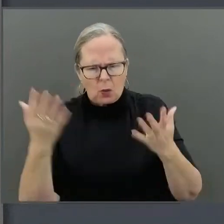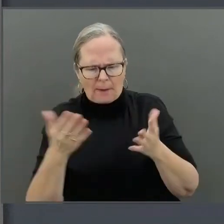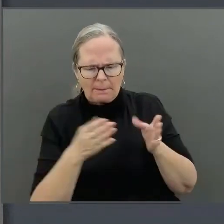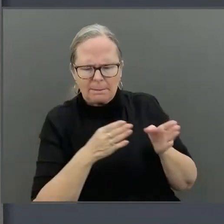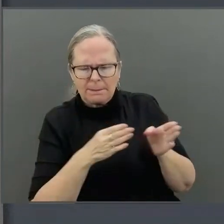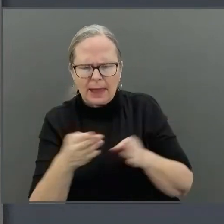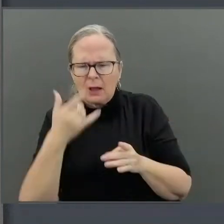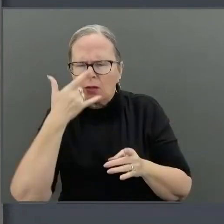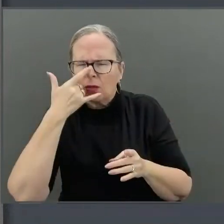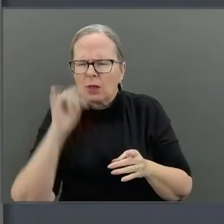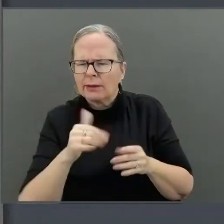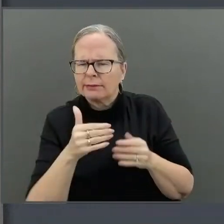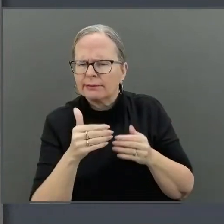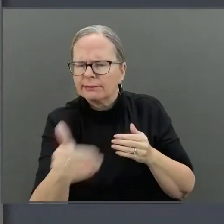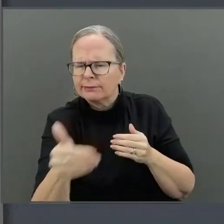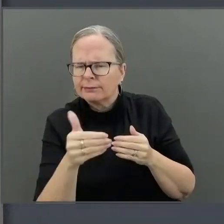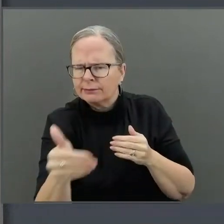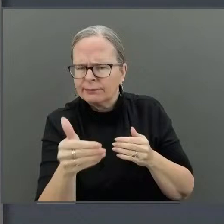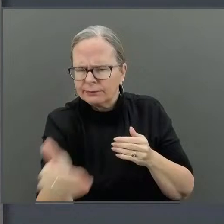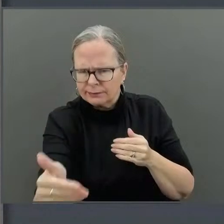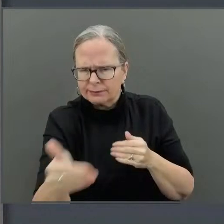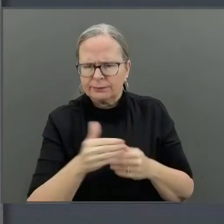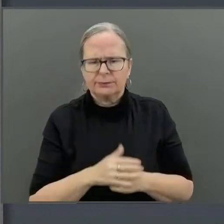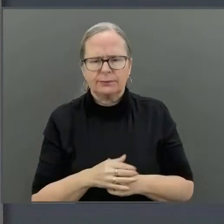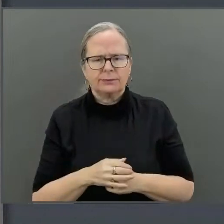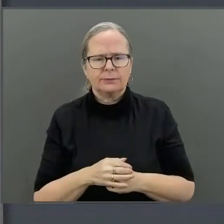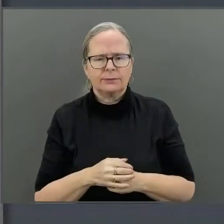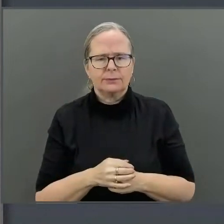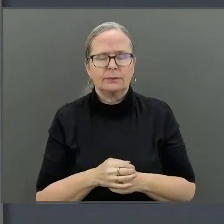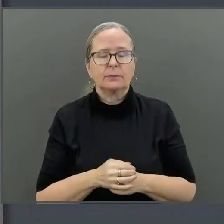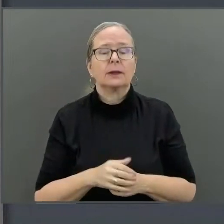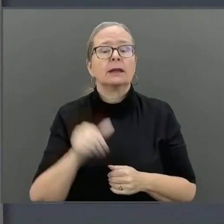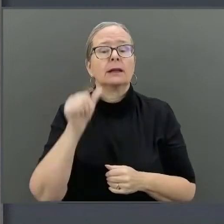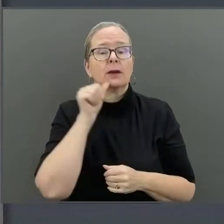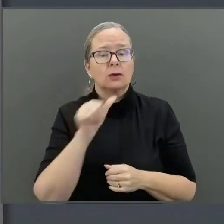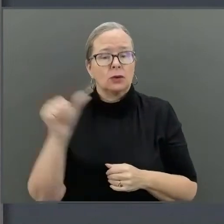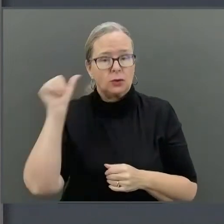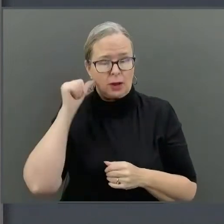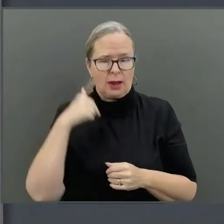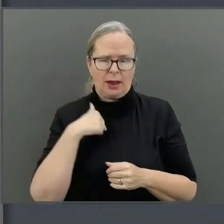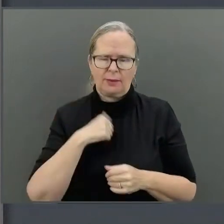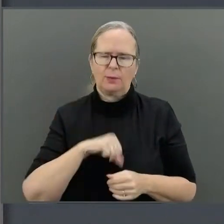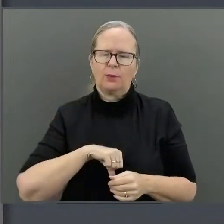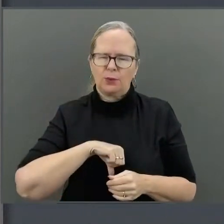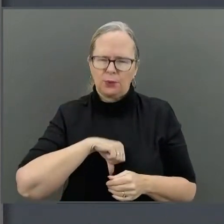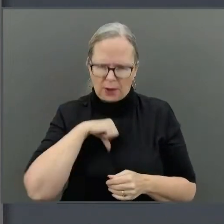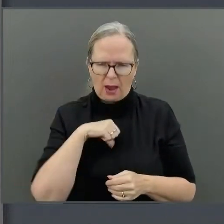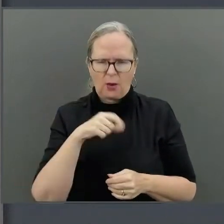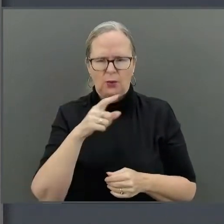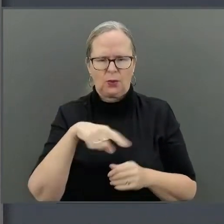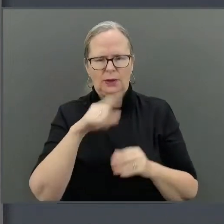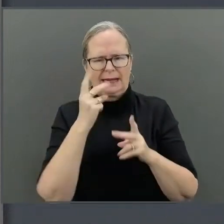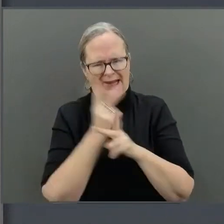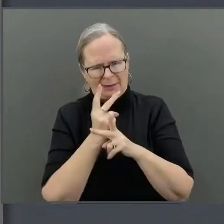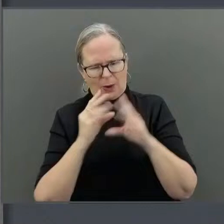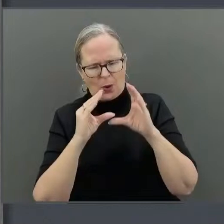of water conservation for the fifth day in a row and we used only 454 million lers of water and